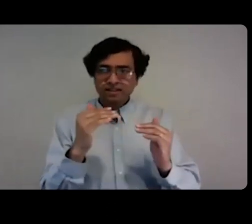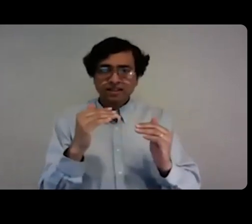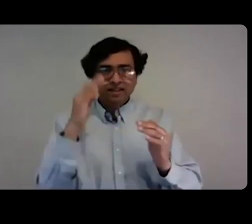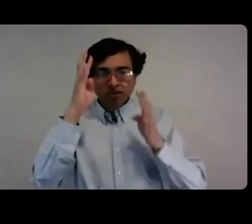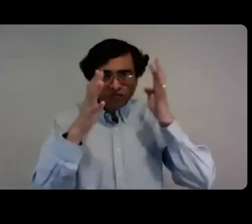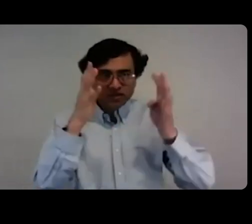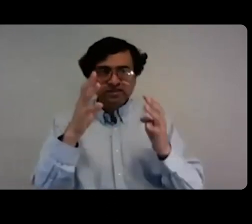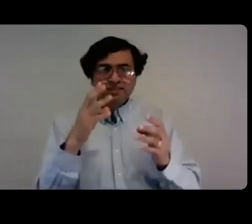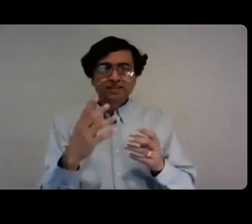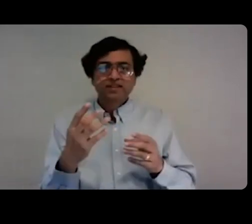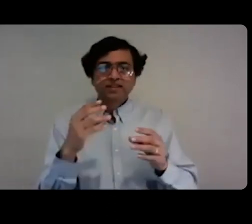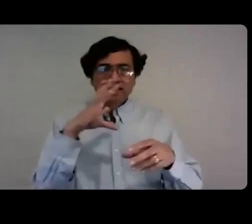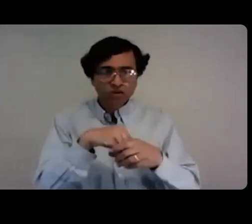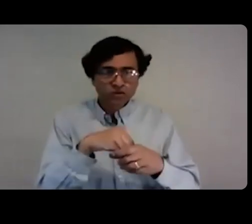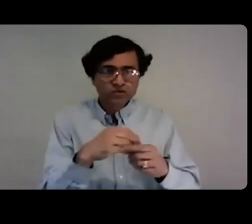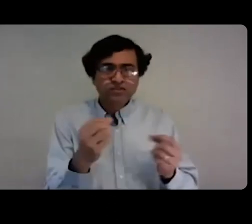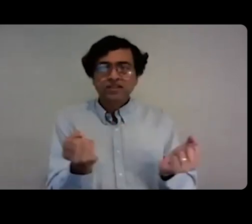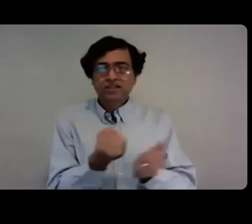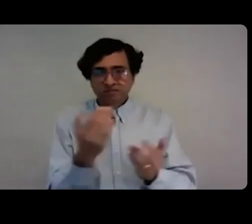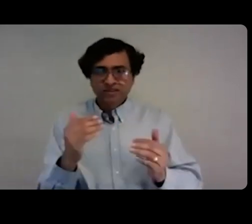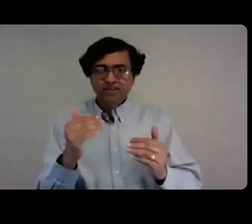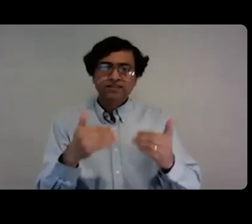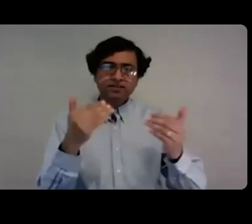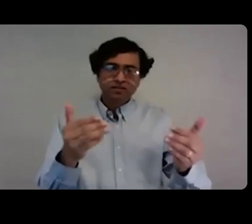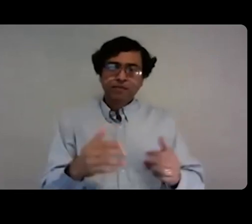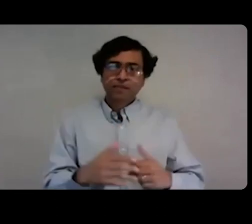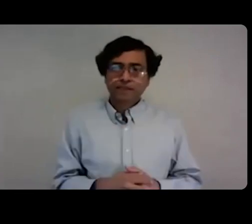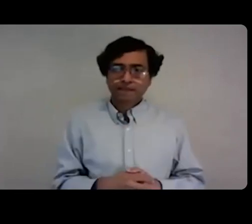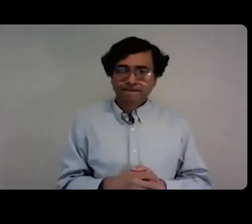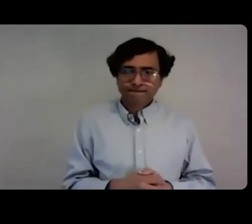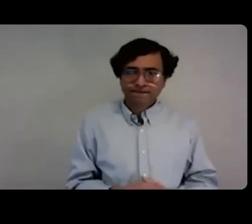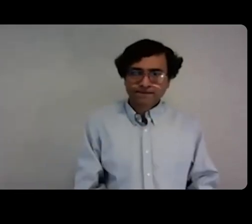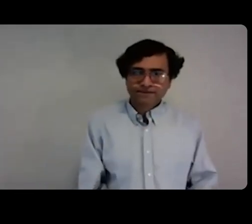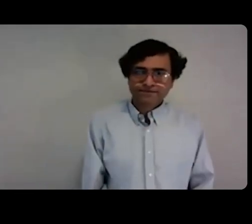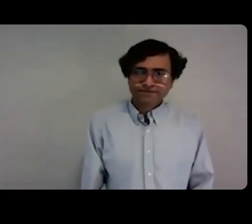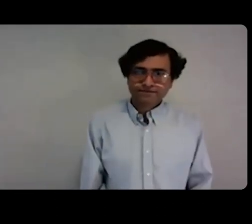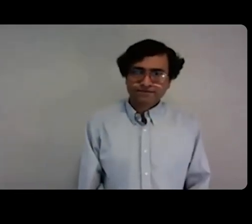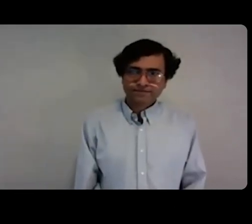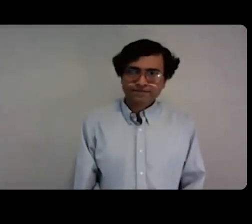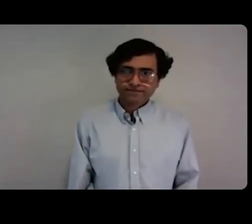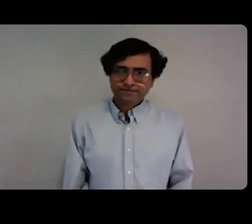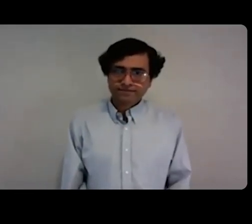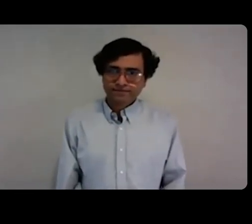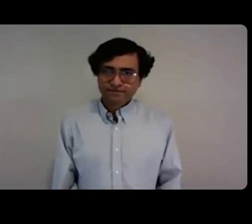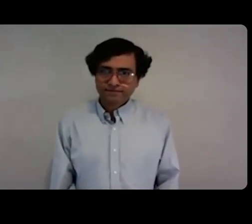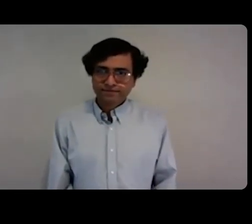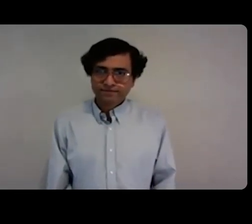deaf people involved in the creativity of the technology and design and conversation